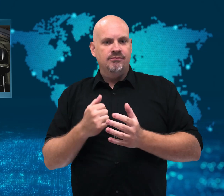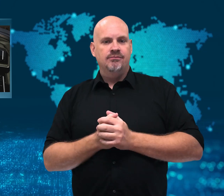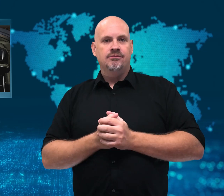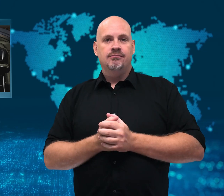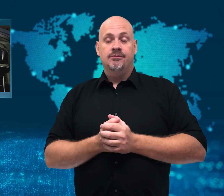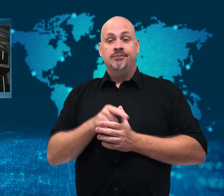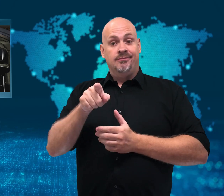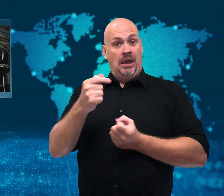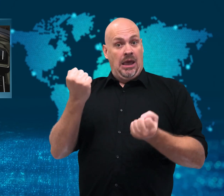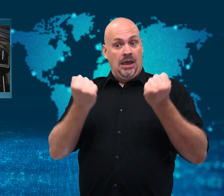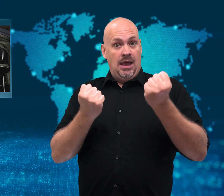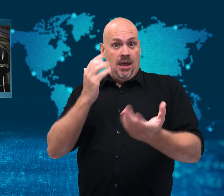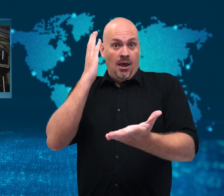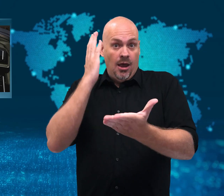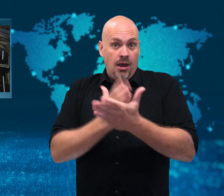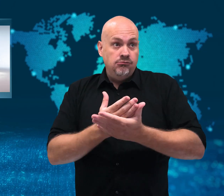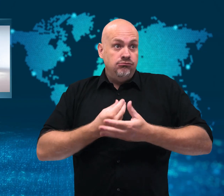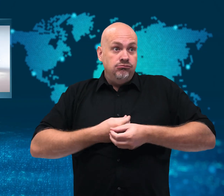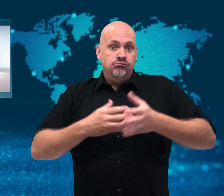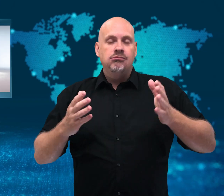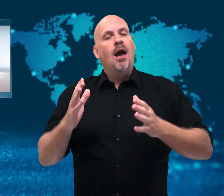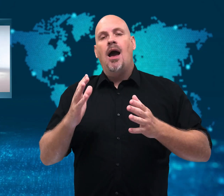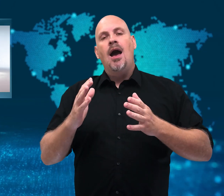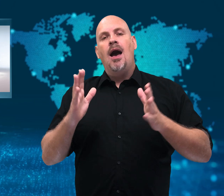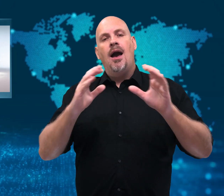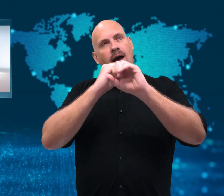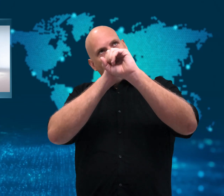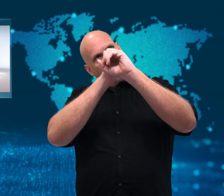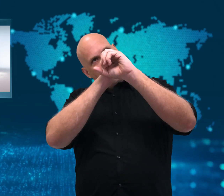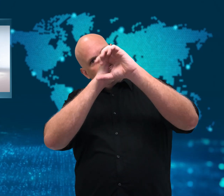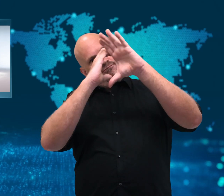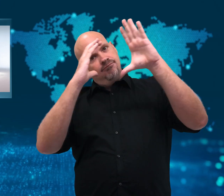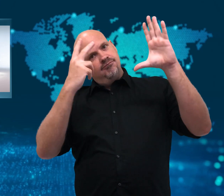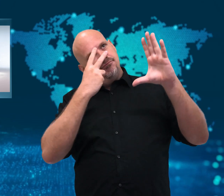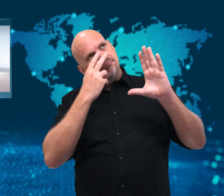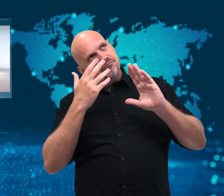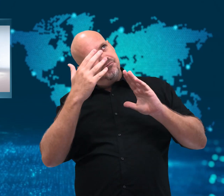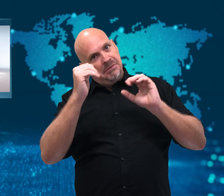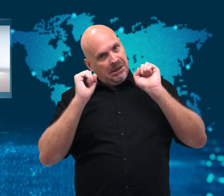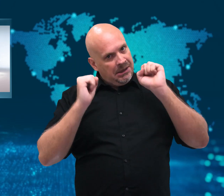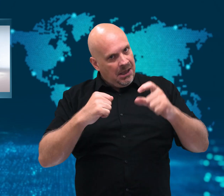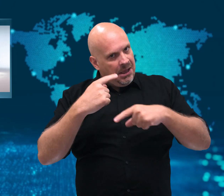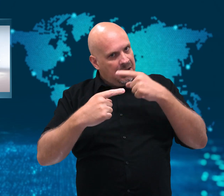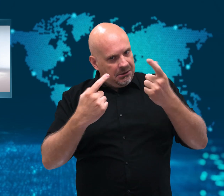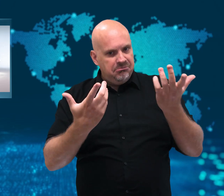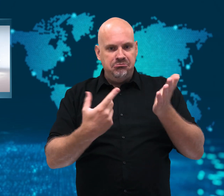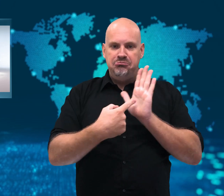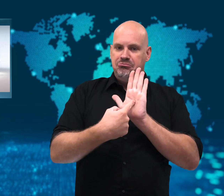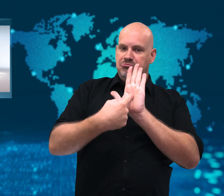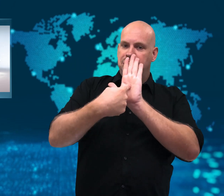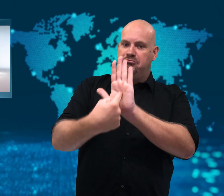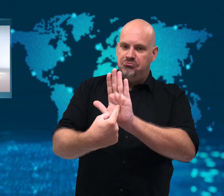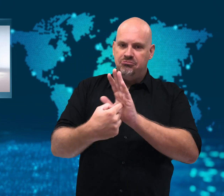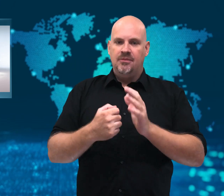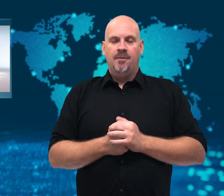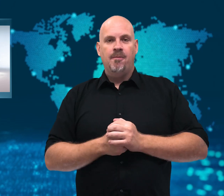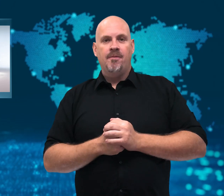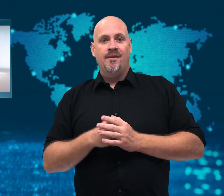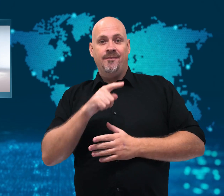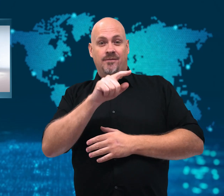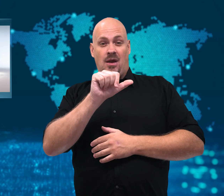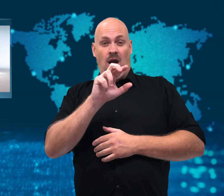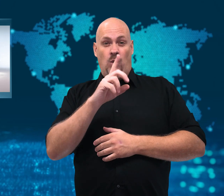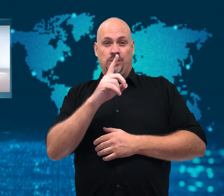An Audi executive explained that “it’s just an idea of how a car